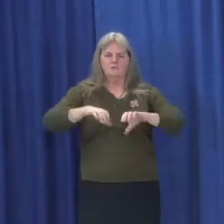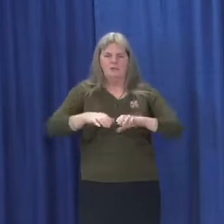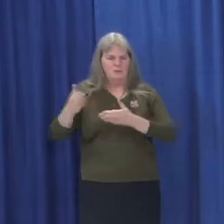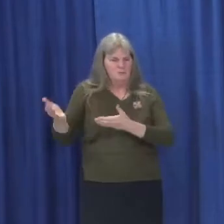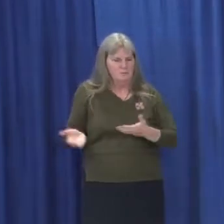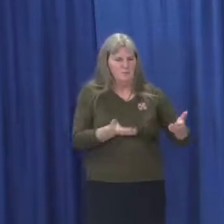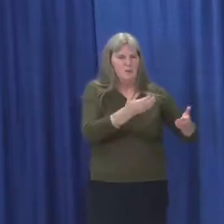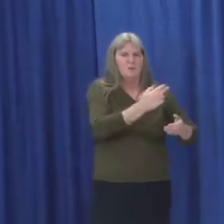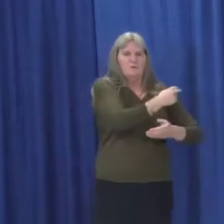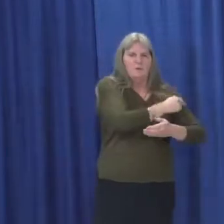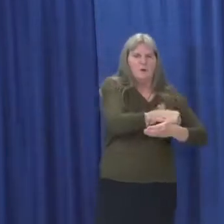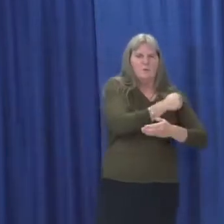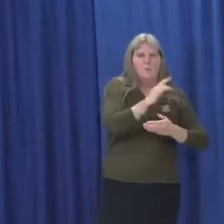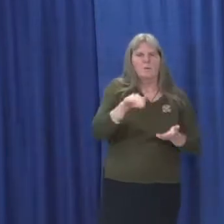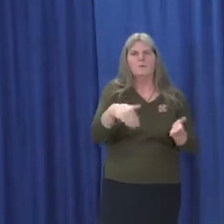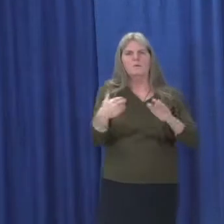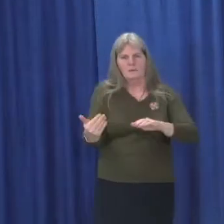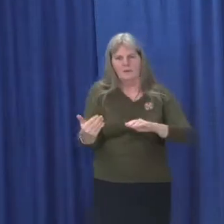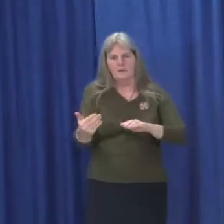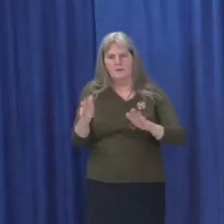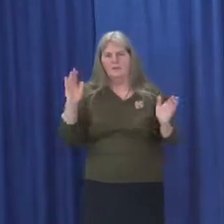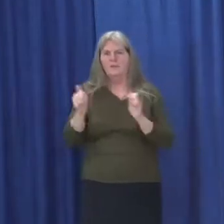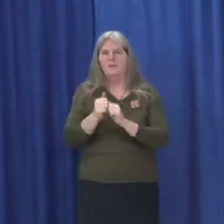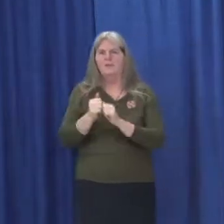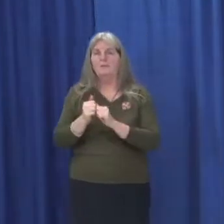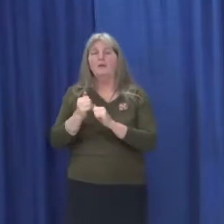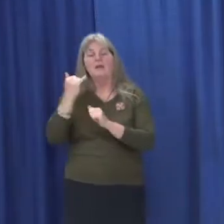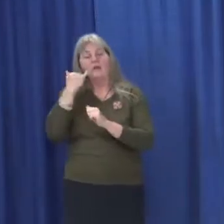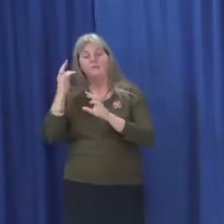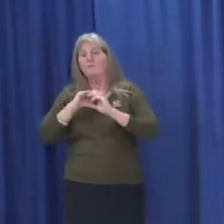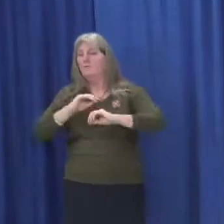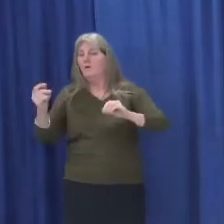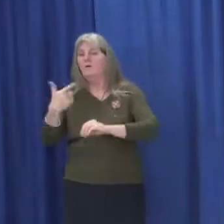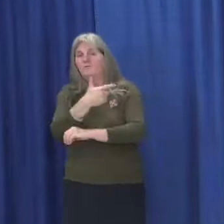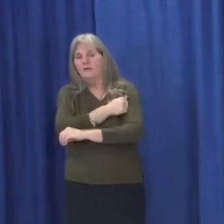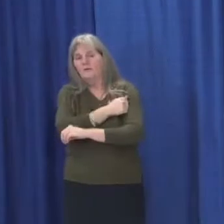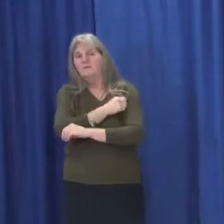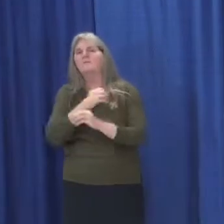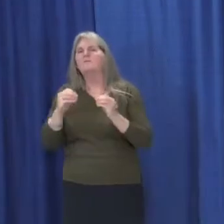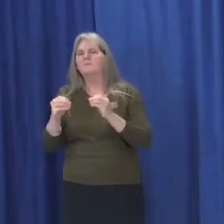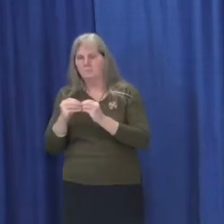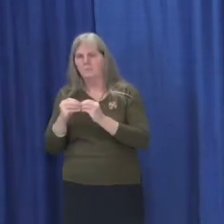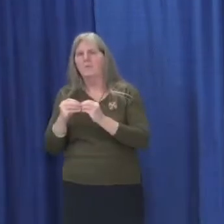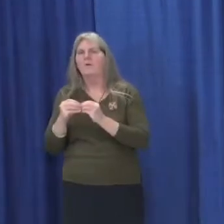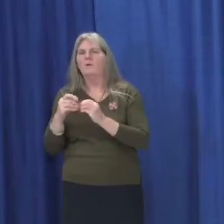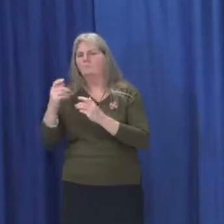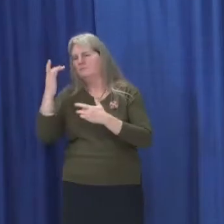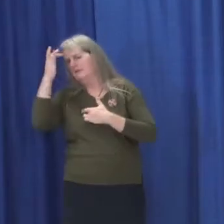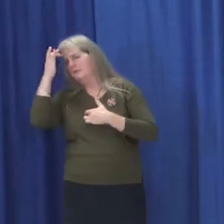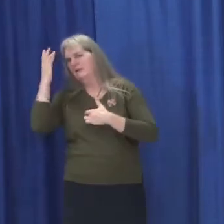hospitalized or died. Compared to the rate of those who are not fully vaccinated.